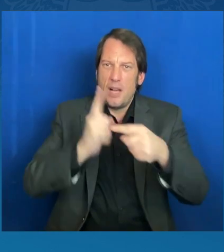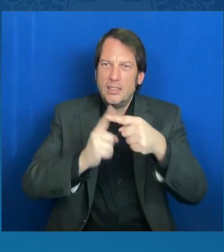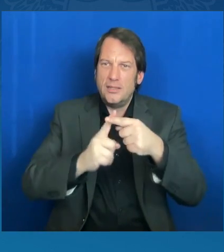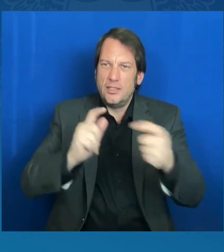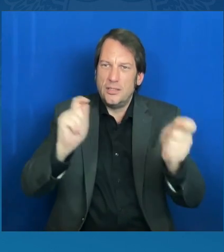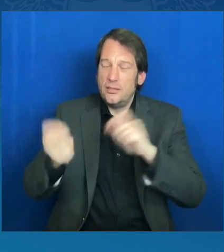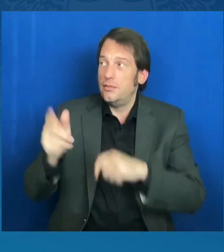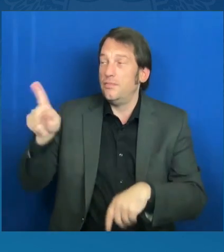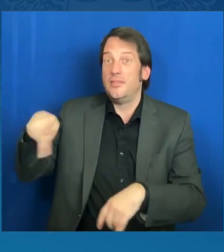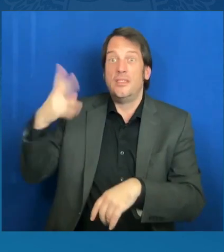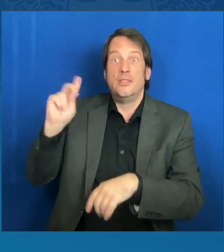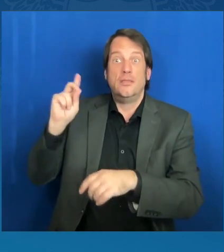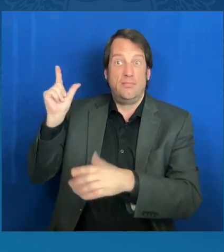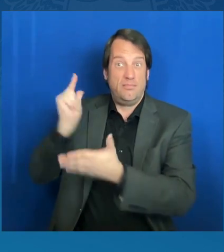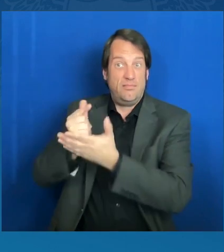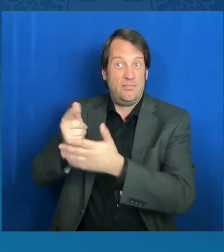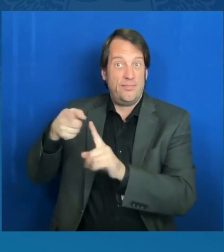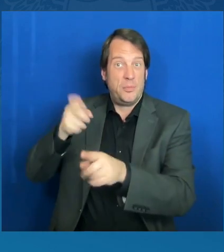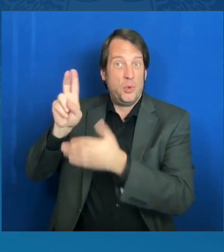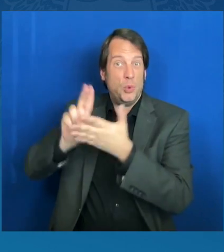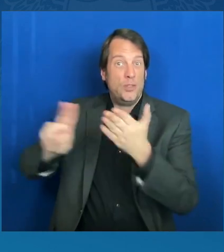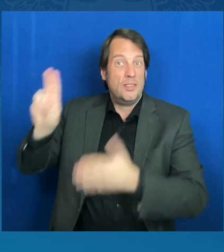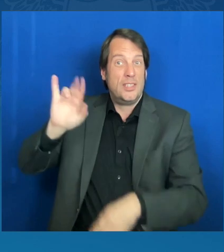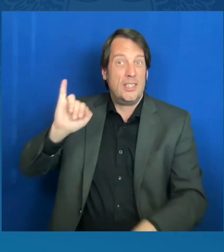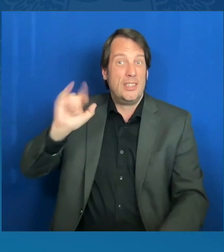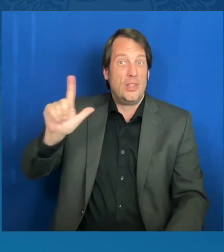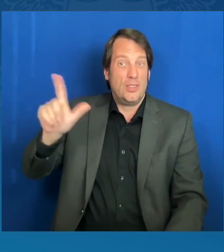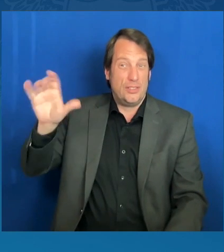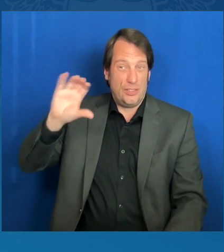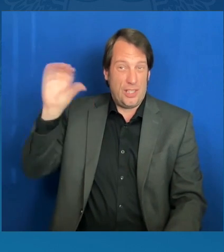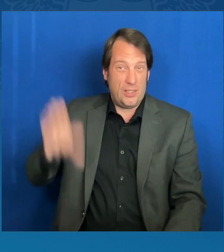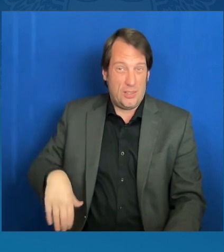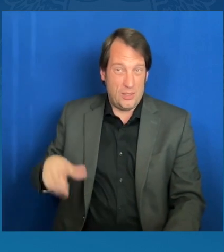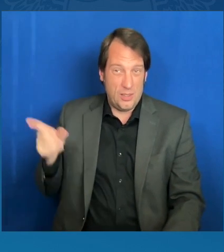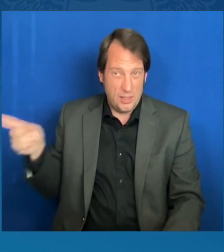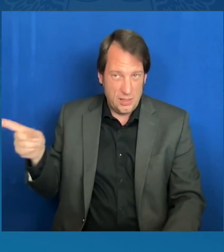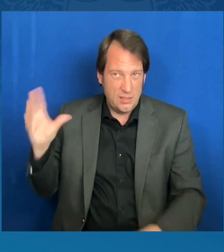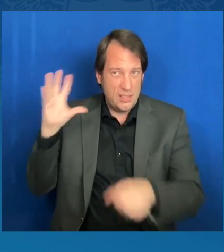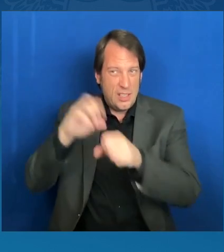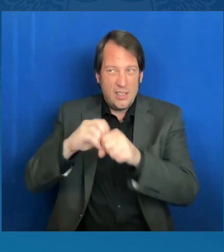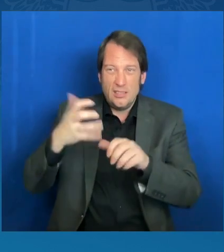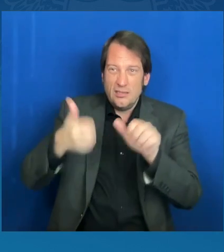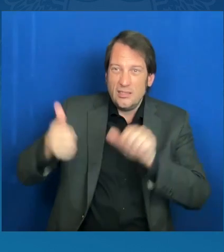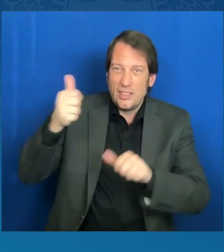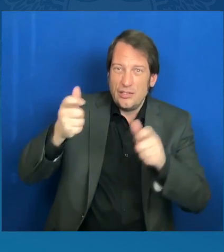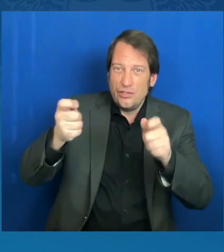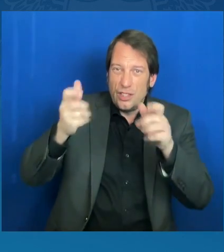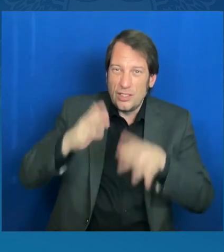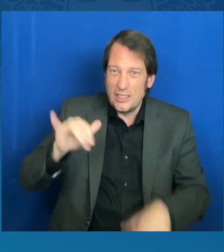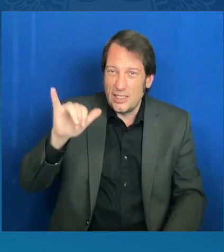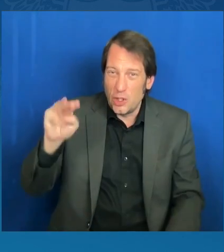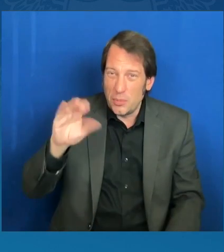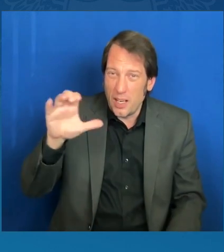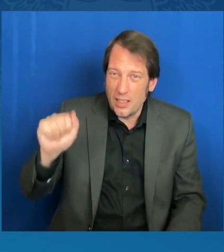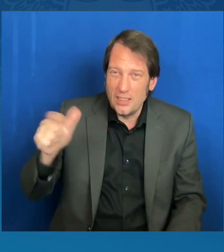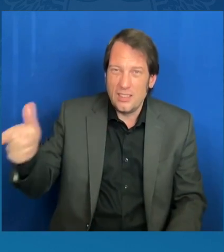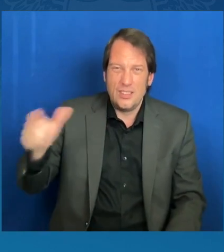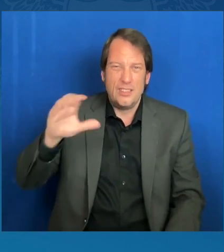Youth Safety and Violence prevention programs. He served as executive director of Heartland Alliance's National Center for Safer Communities.